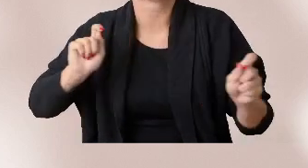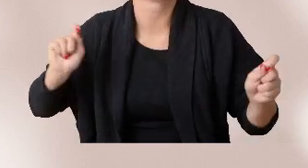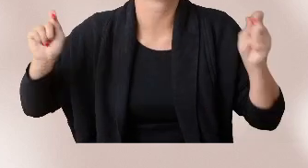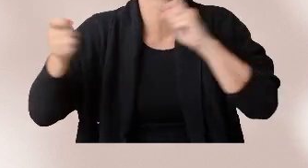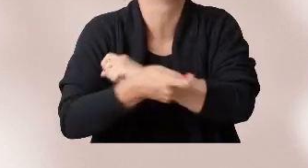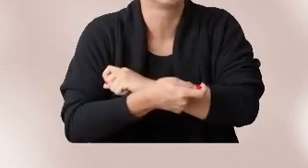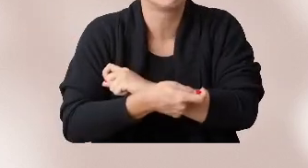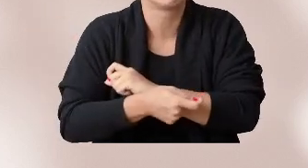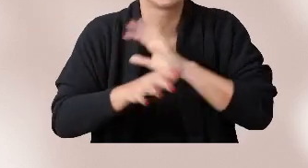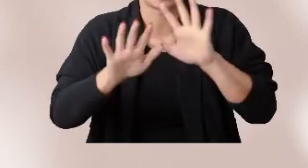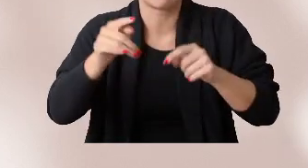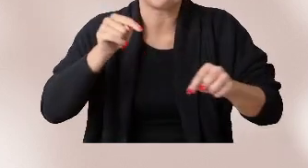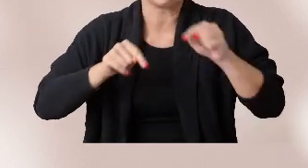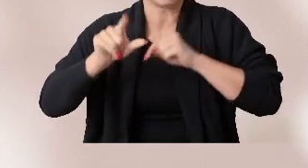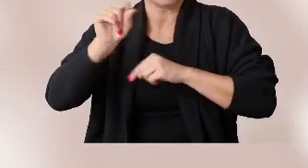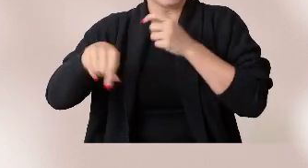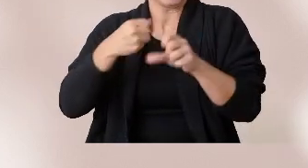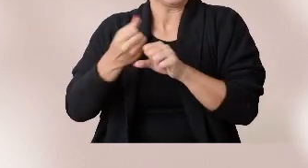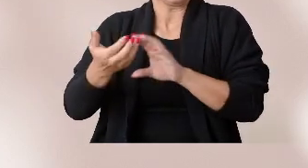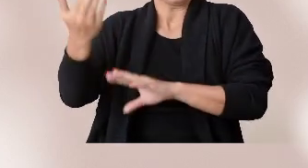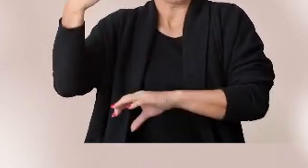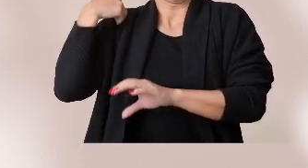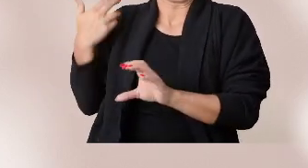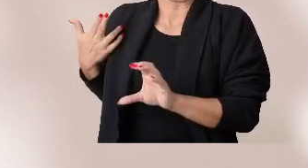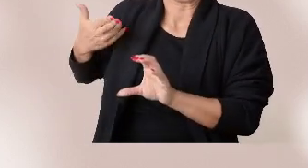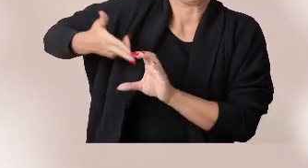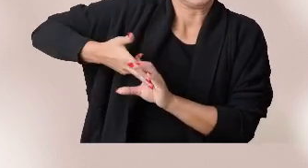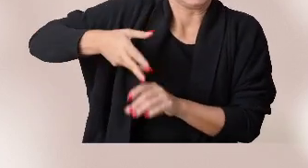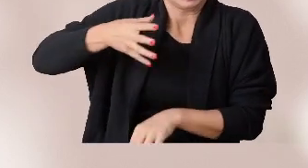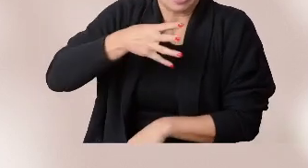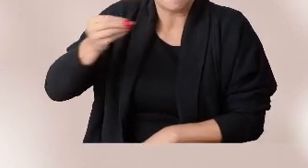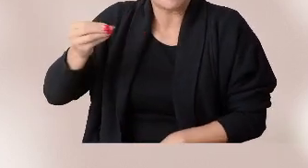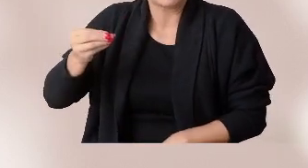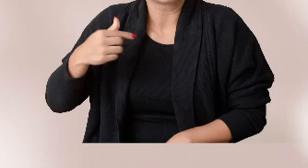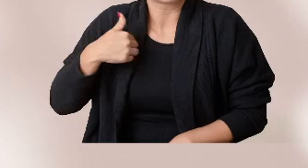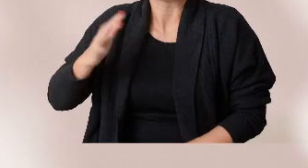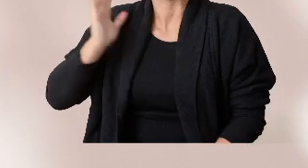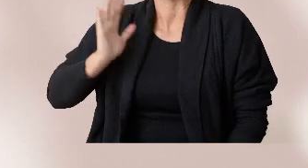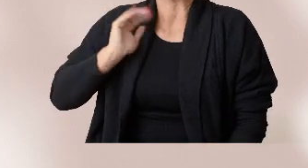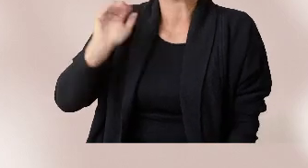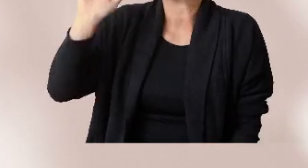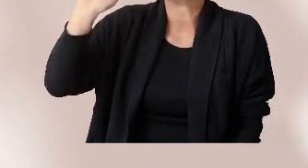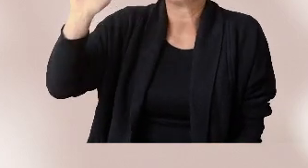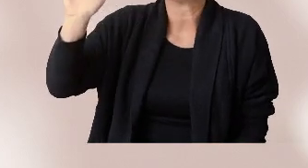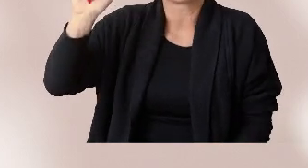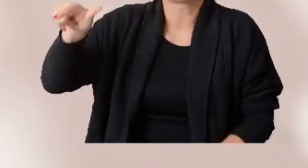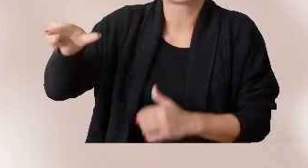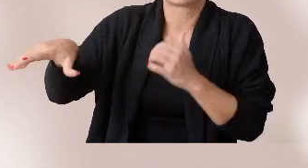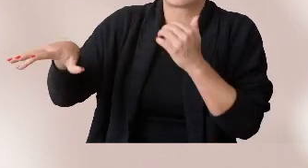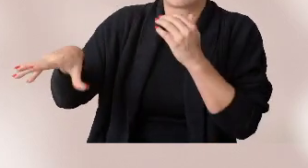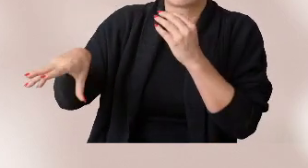So 20 years ago, when I first joined this company, I used to have to ask for assistance.